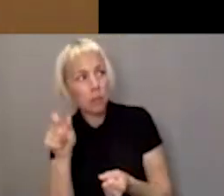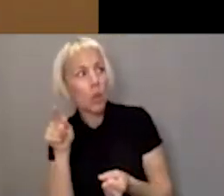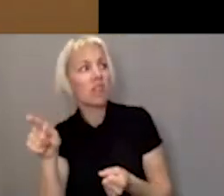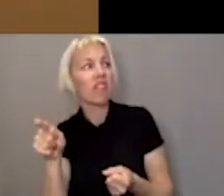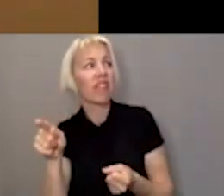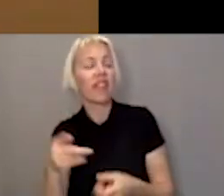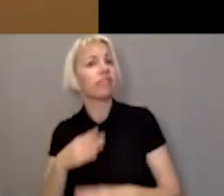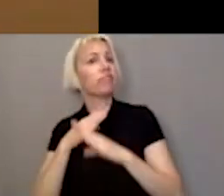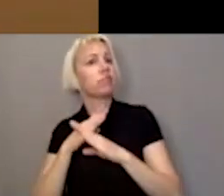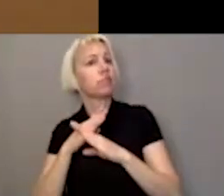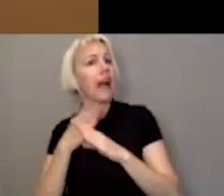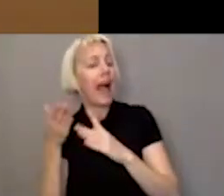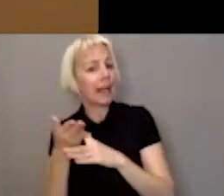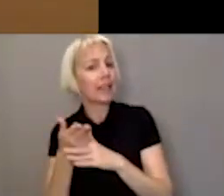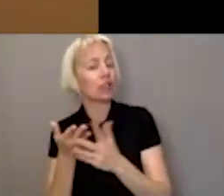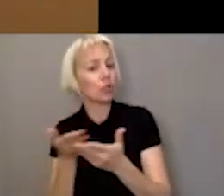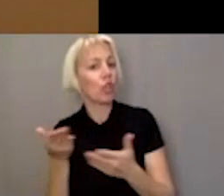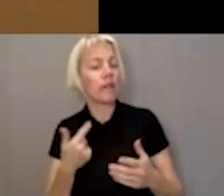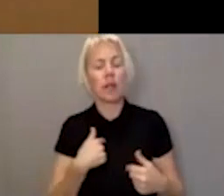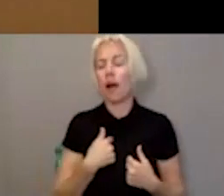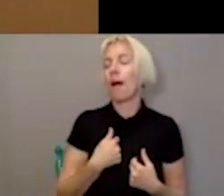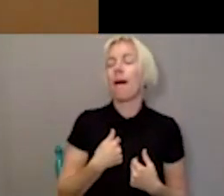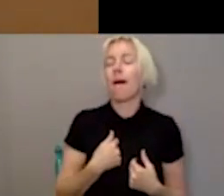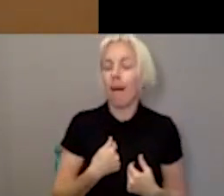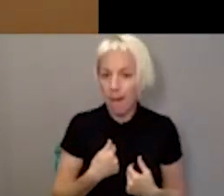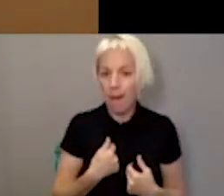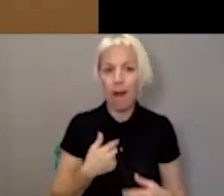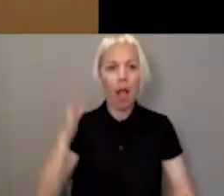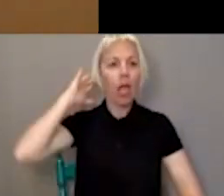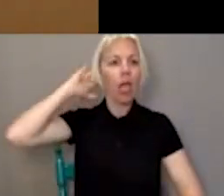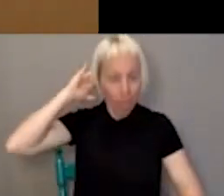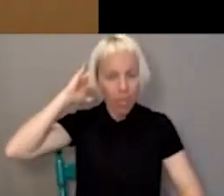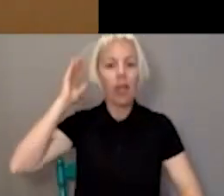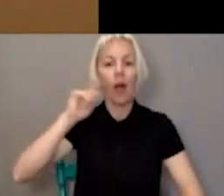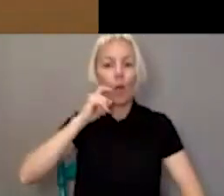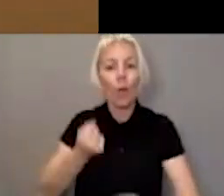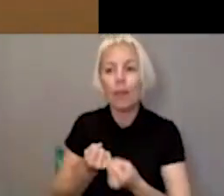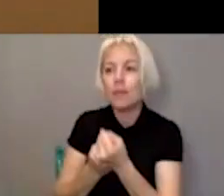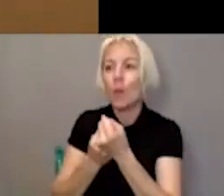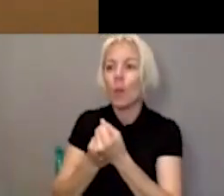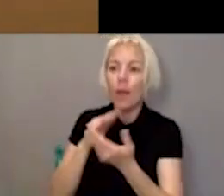help but want to support them and to give them advice or point them in the right direction